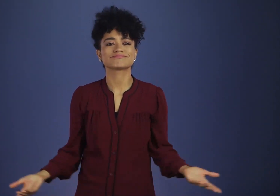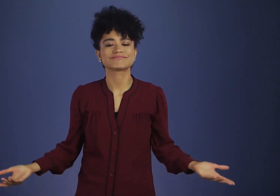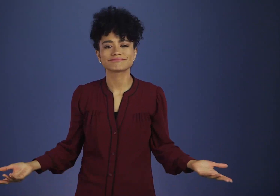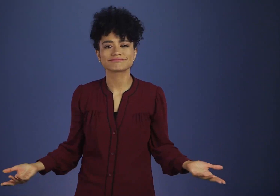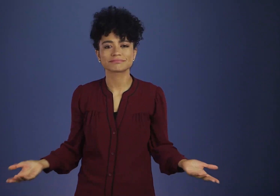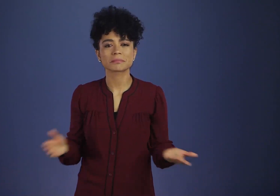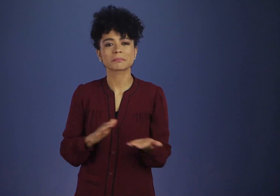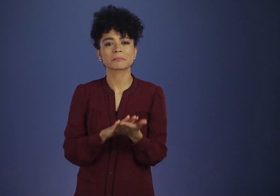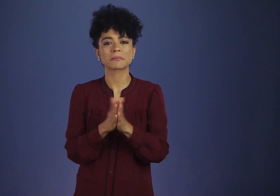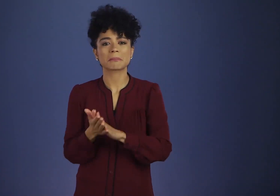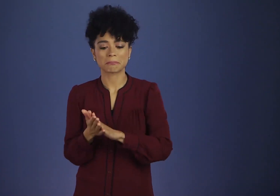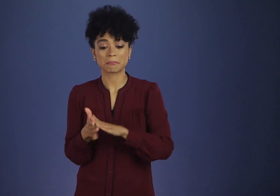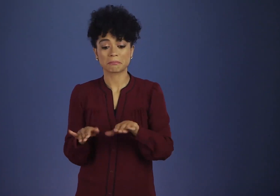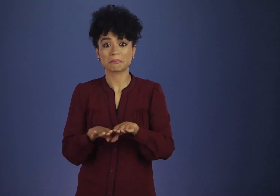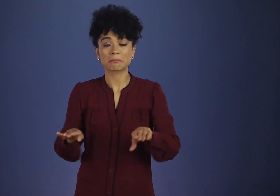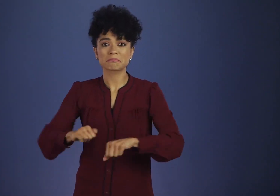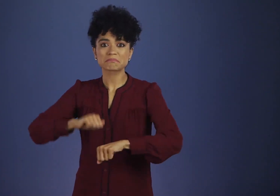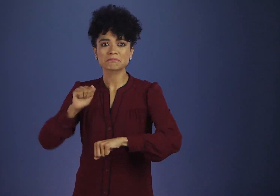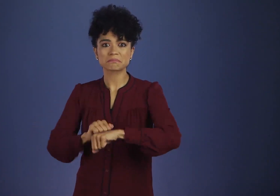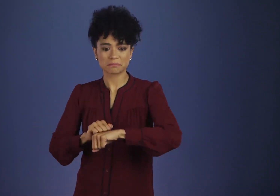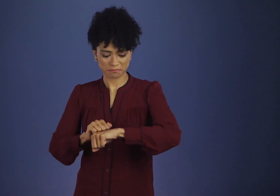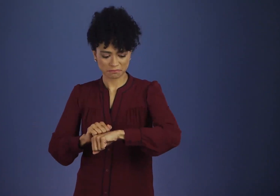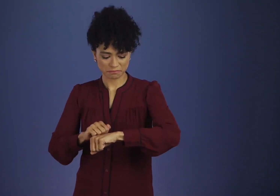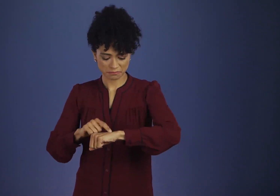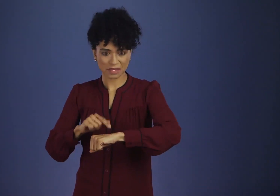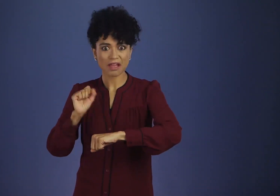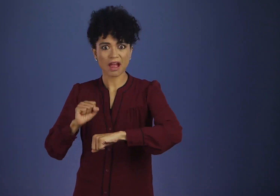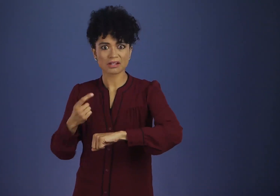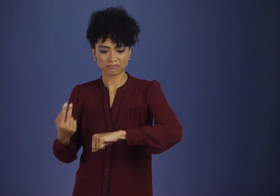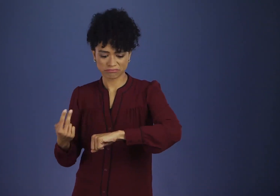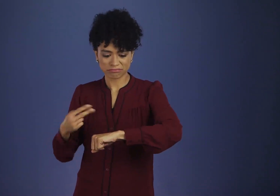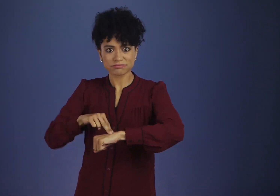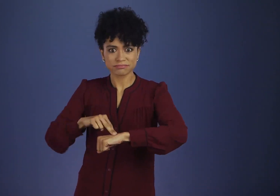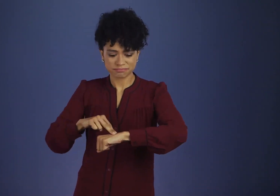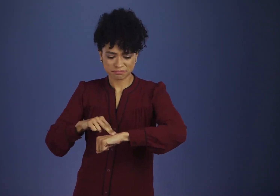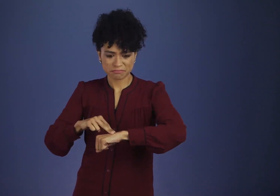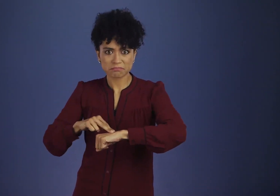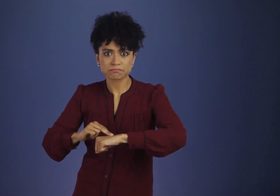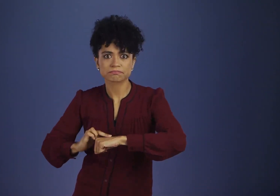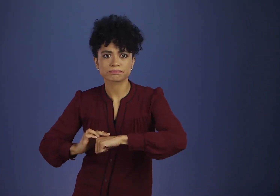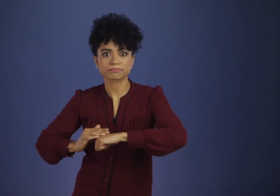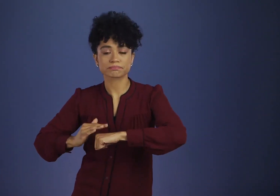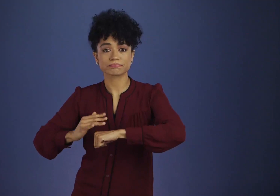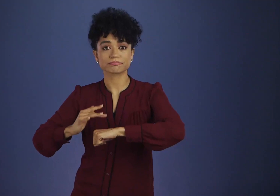finally turn out to be firm bedrock upon which happy and purposeful lives may be built.